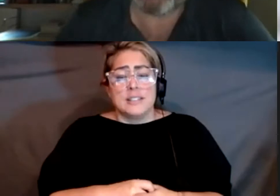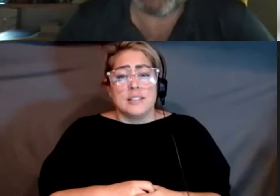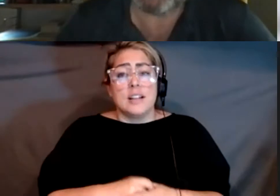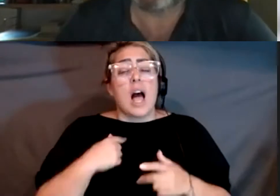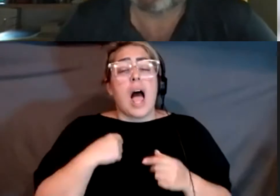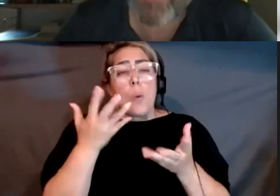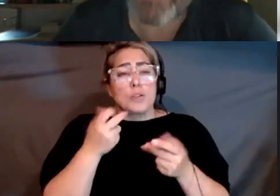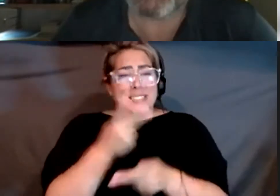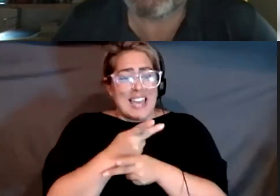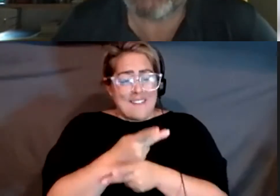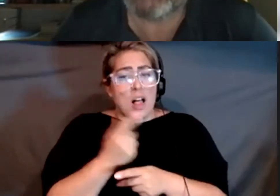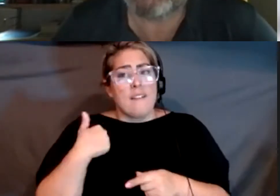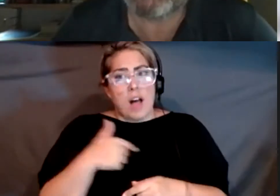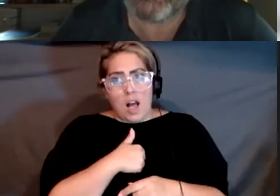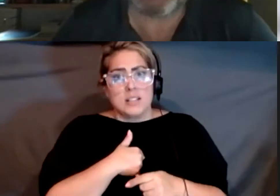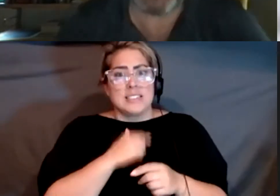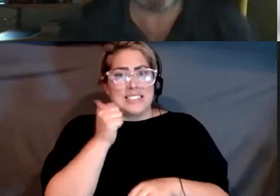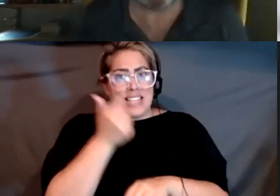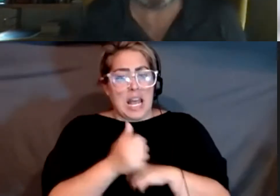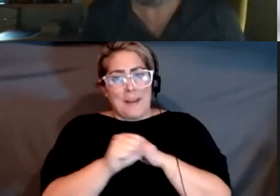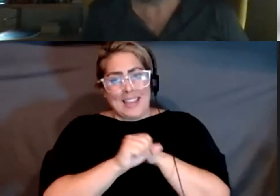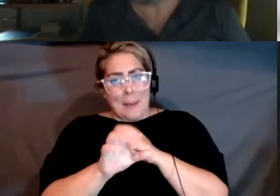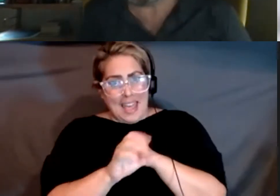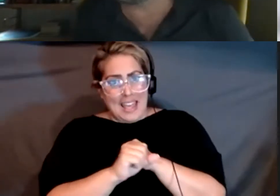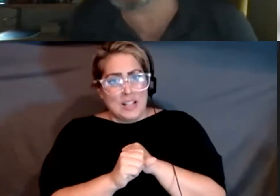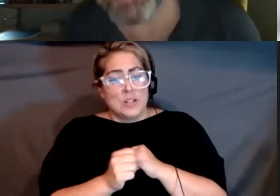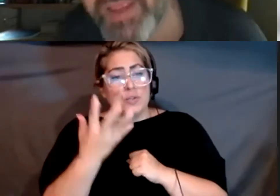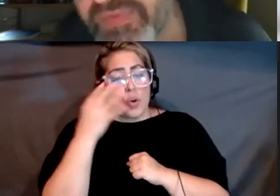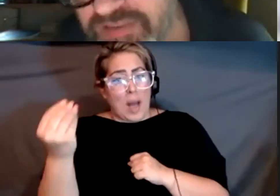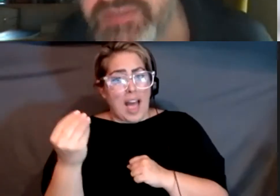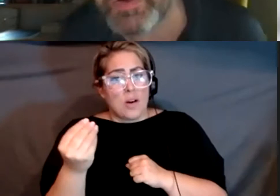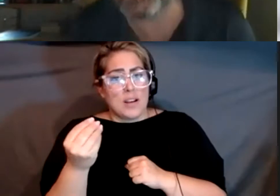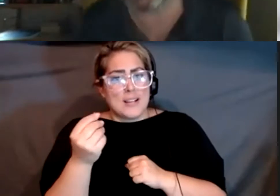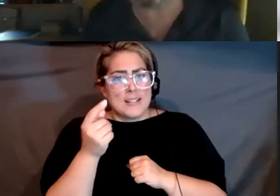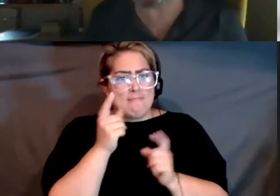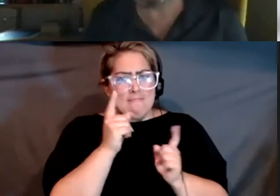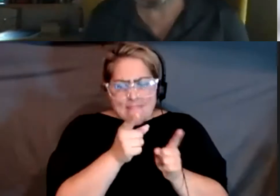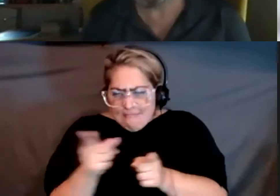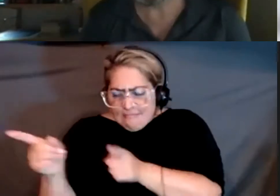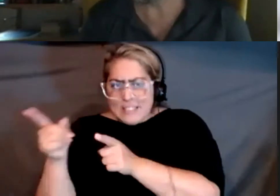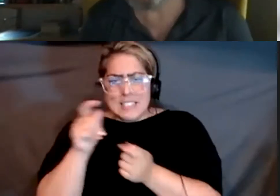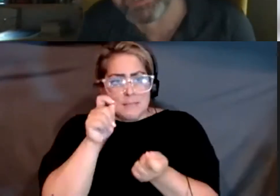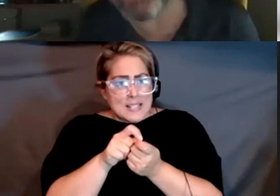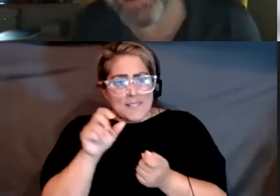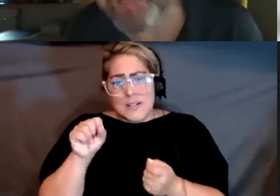punitive to certain studios. Because we saw what happened last year with many